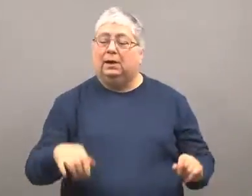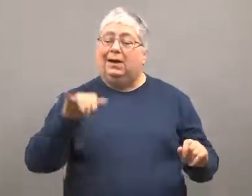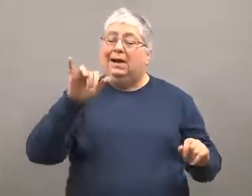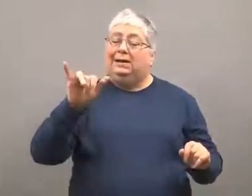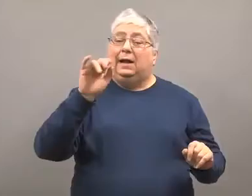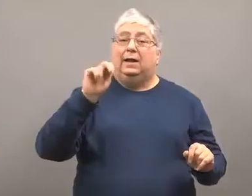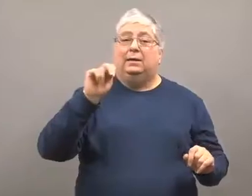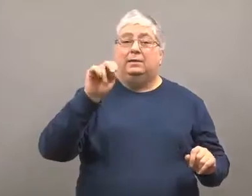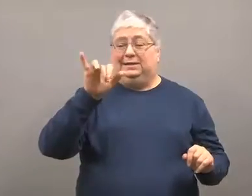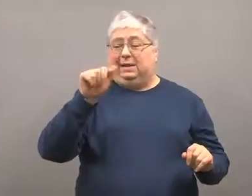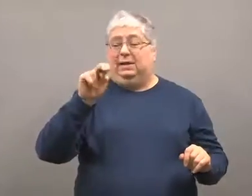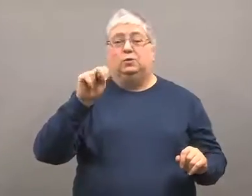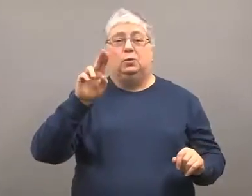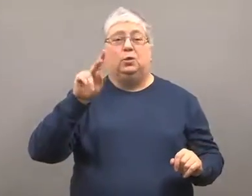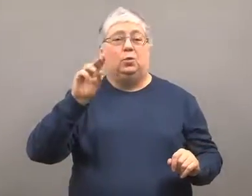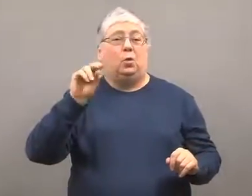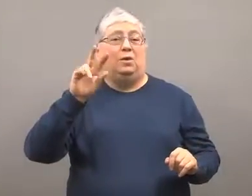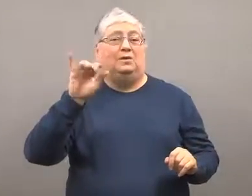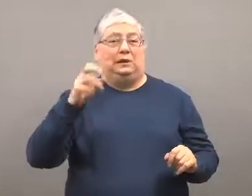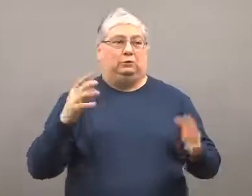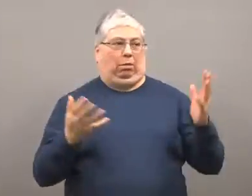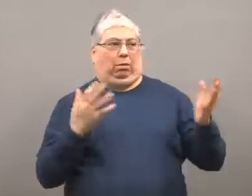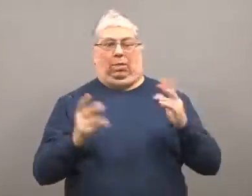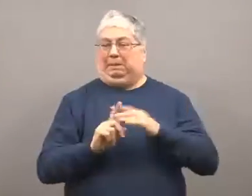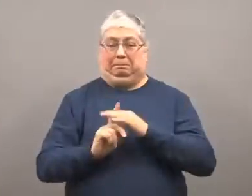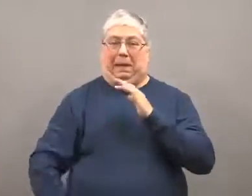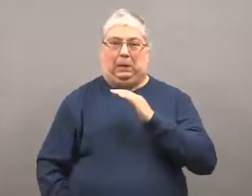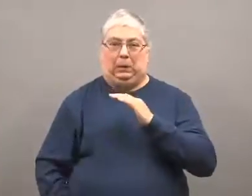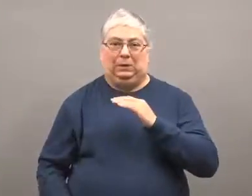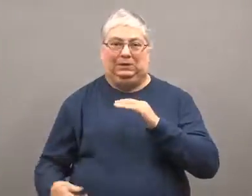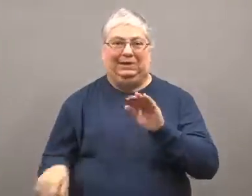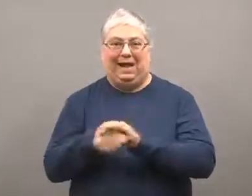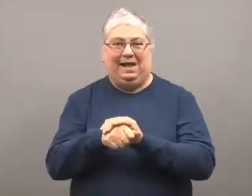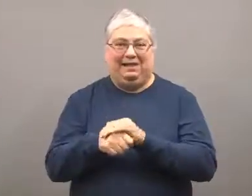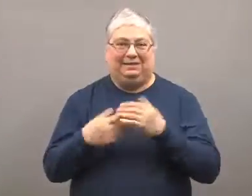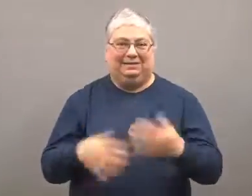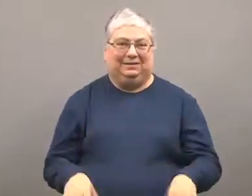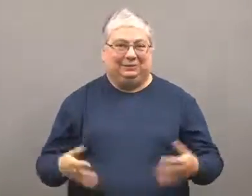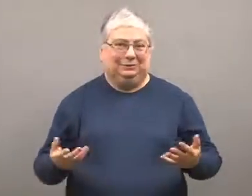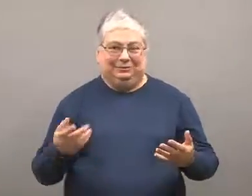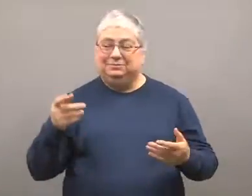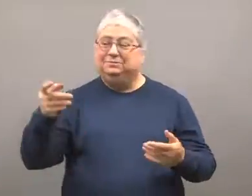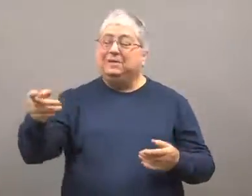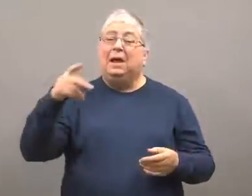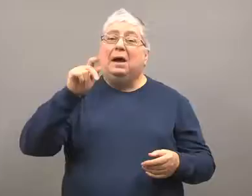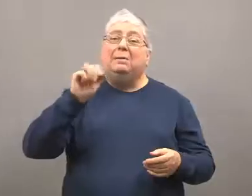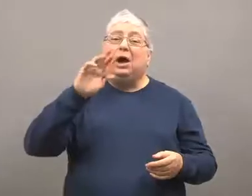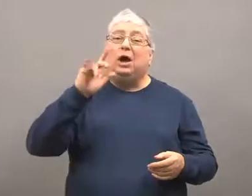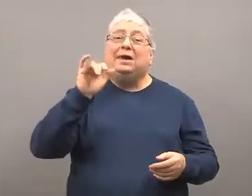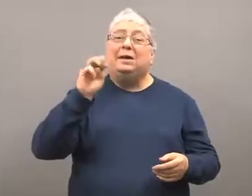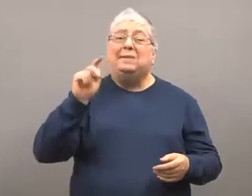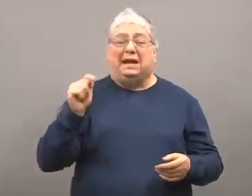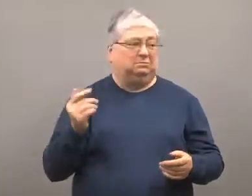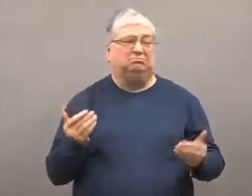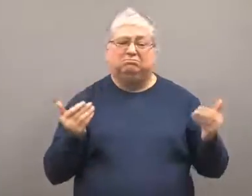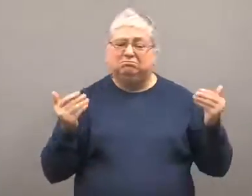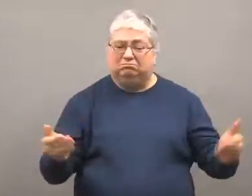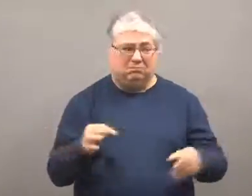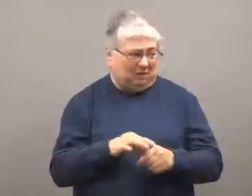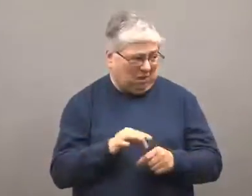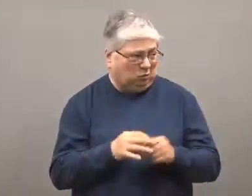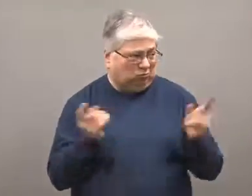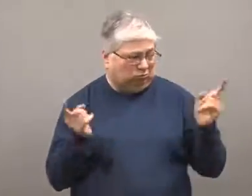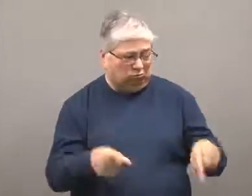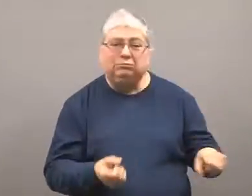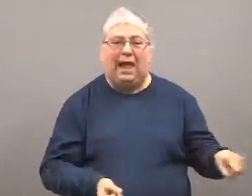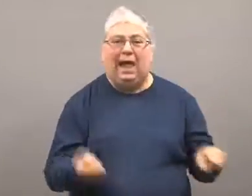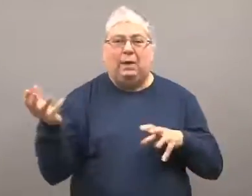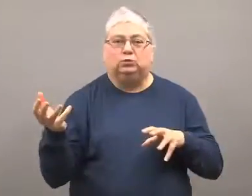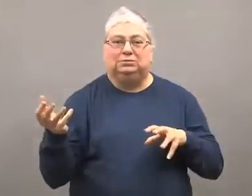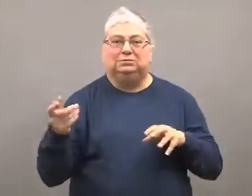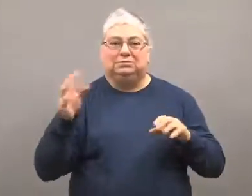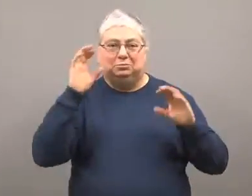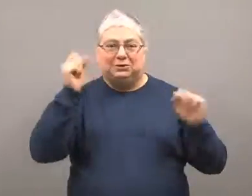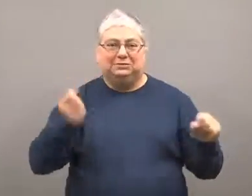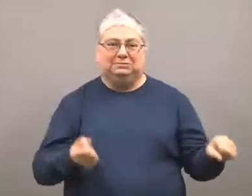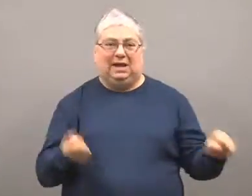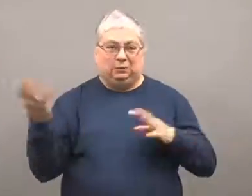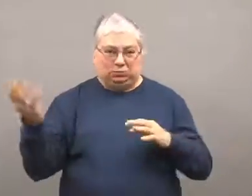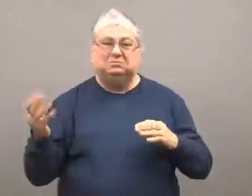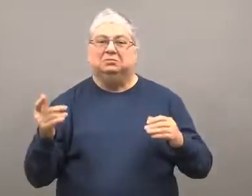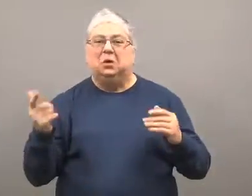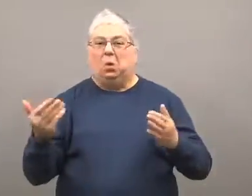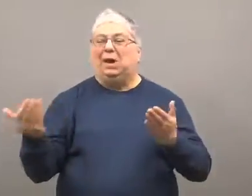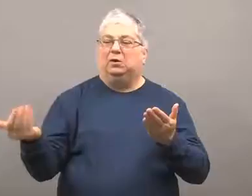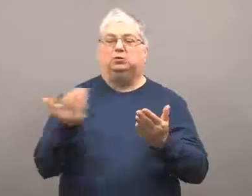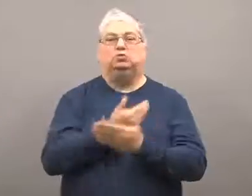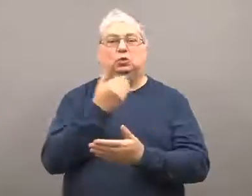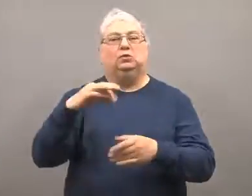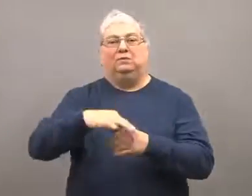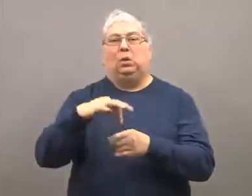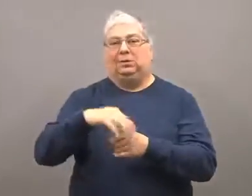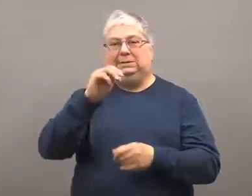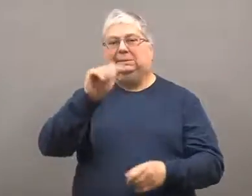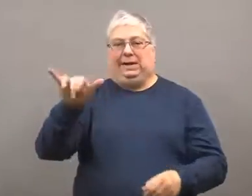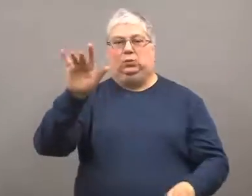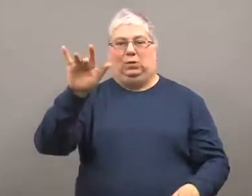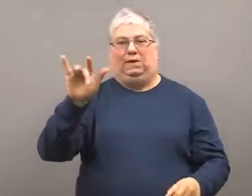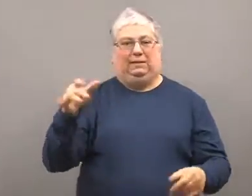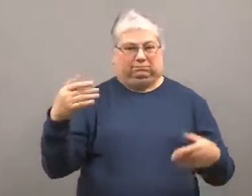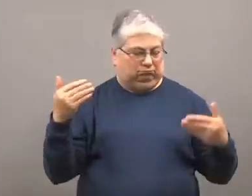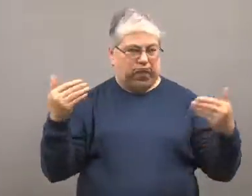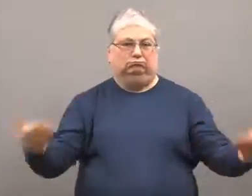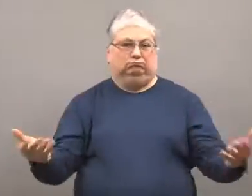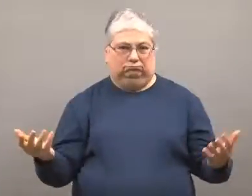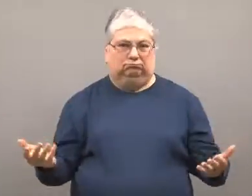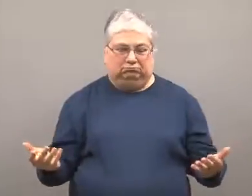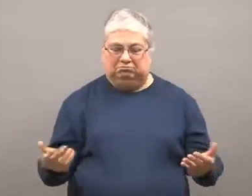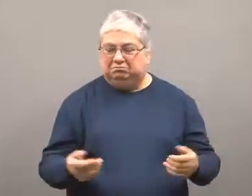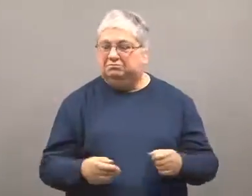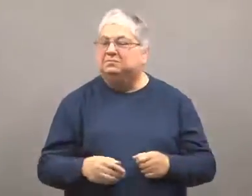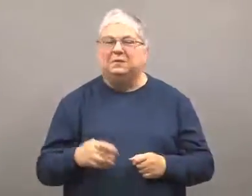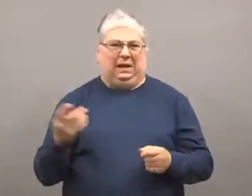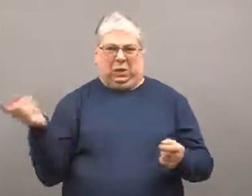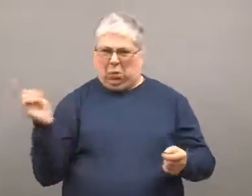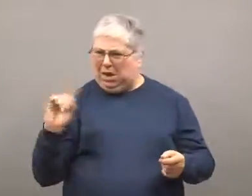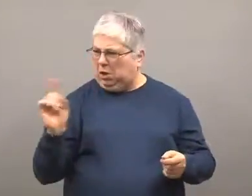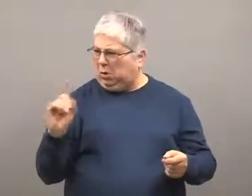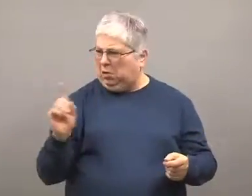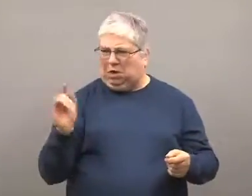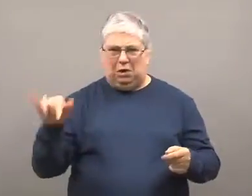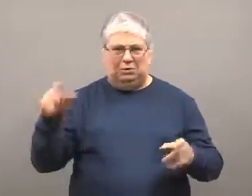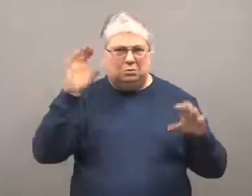Yanukovych went into hiding. Parliament removed him as president.